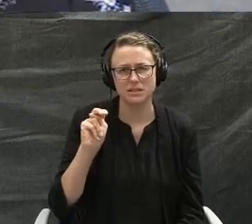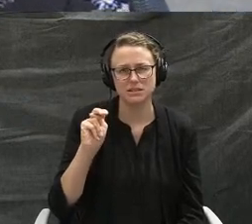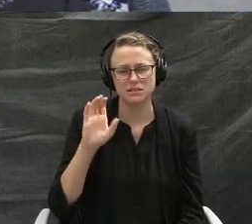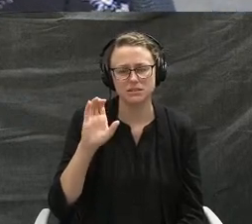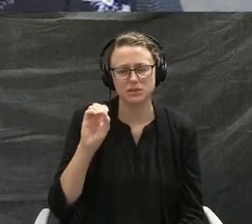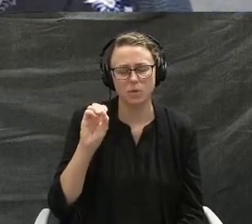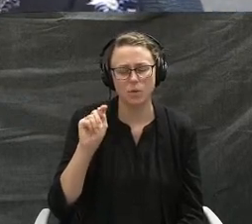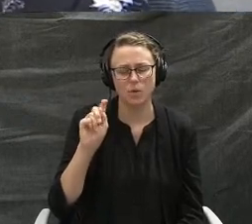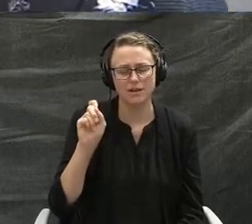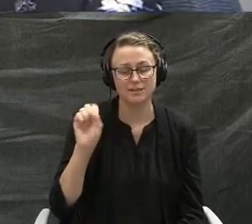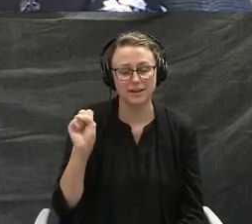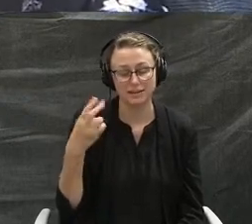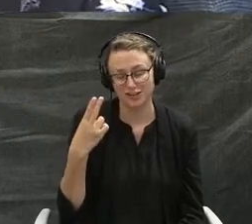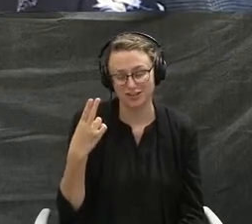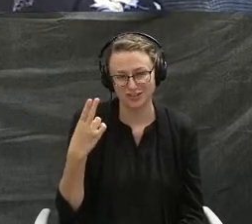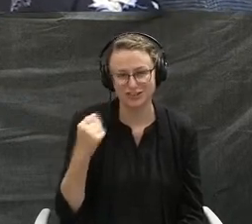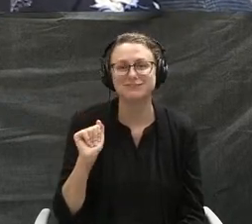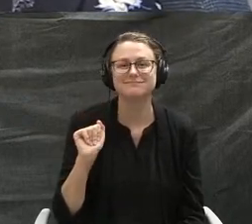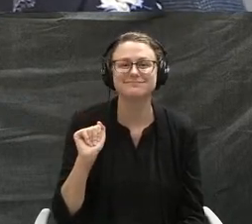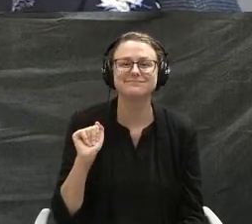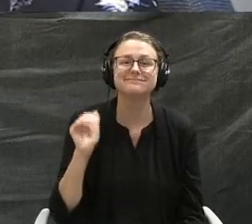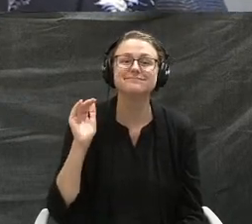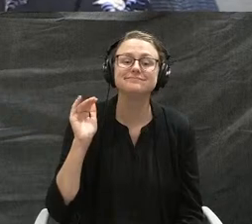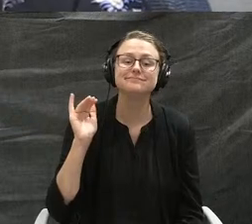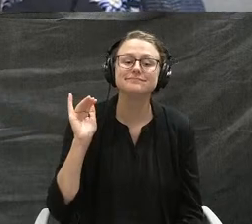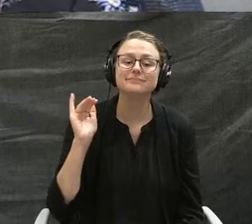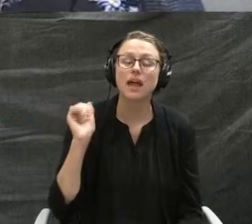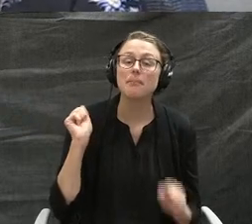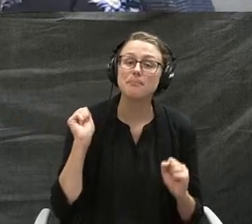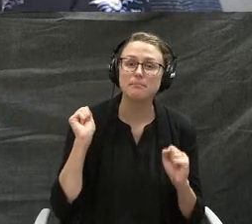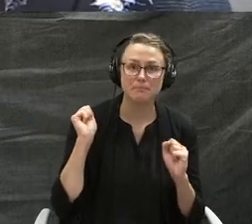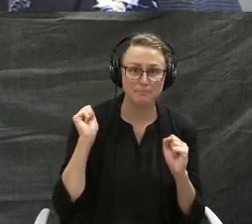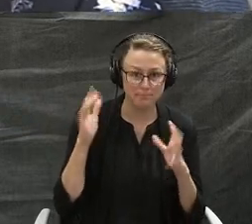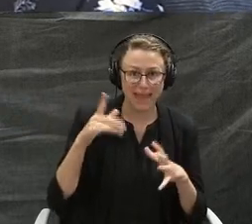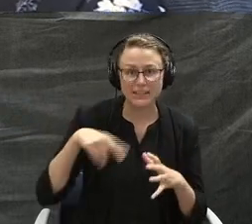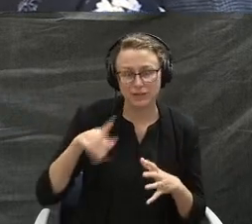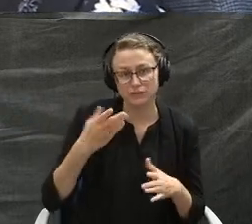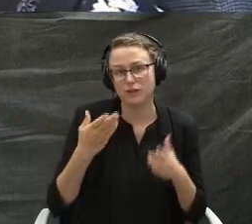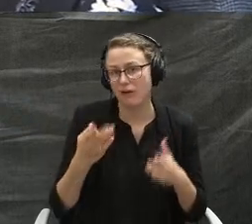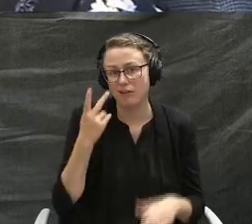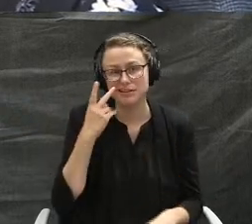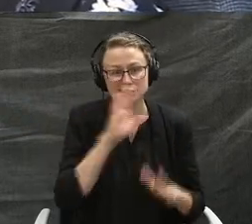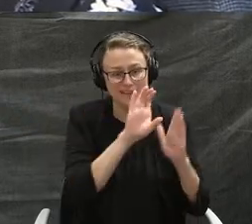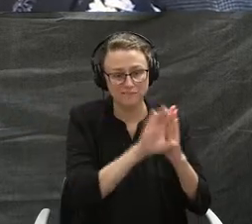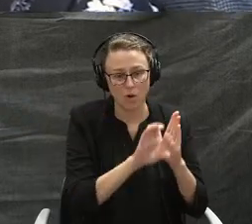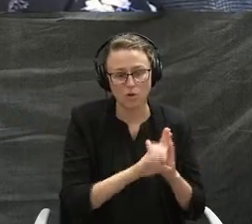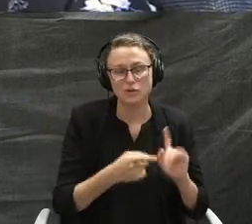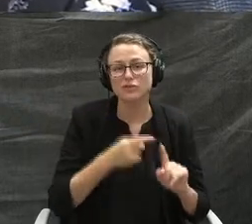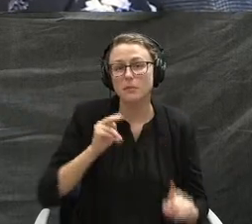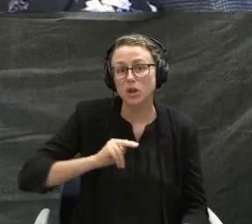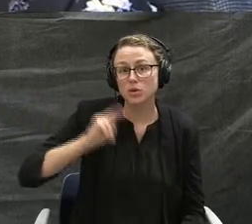Chanhassen. Many of you have likely seen photos from North Paulding High School in Georgia which showed students crammed